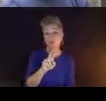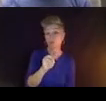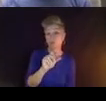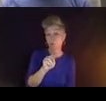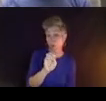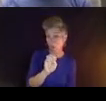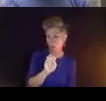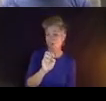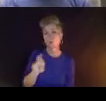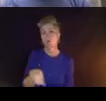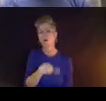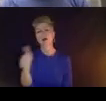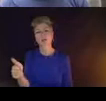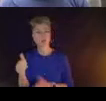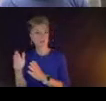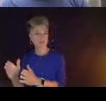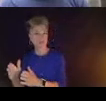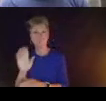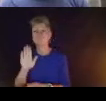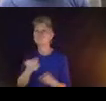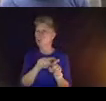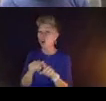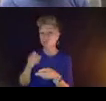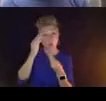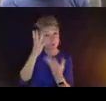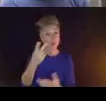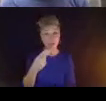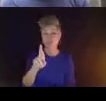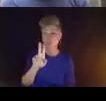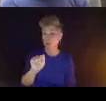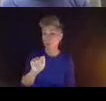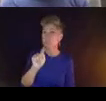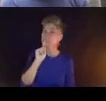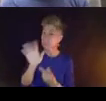I wanna also say hormone replacement therapy is an option, it's not the only option in terms of